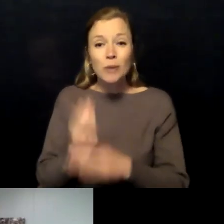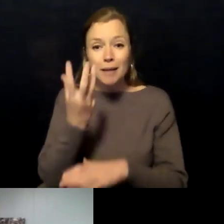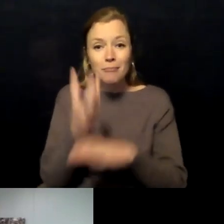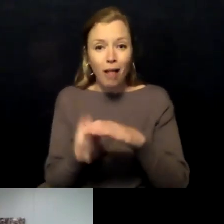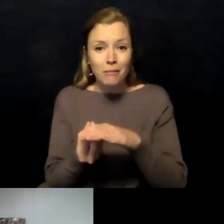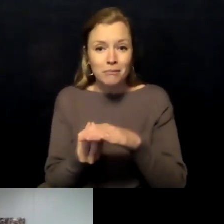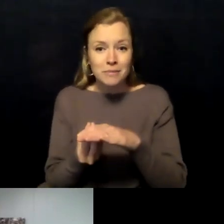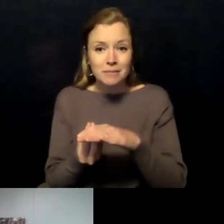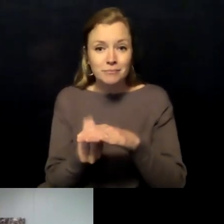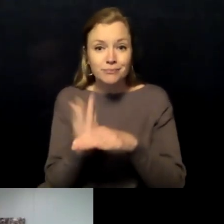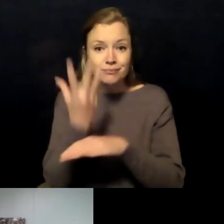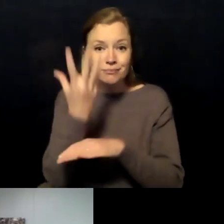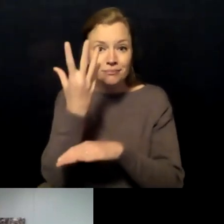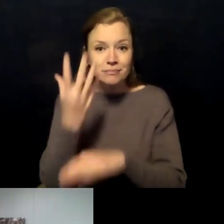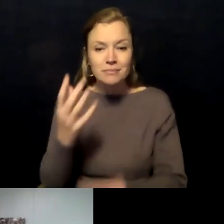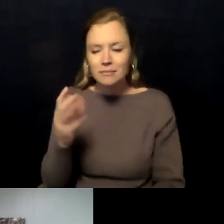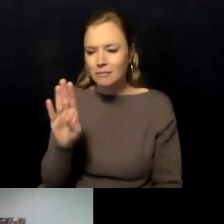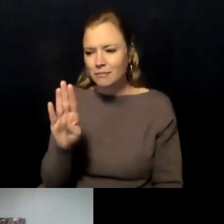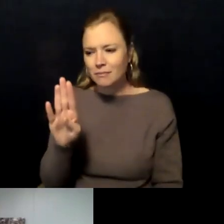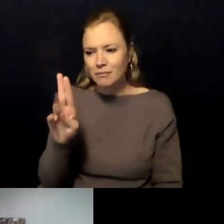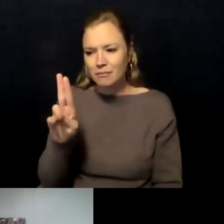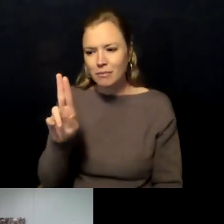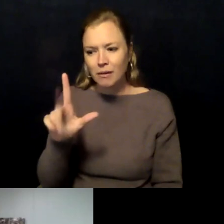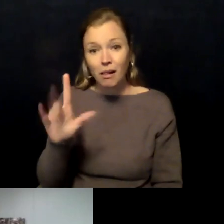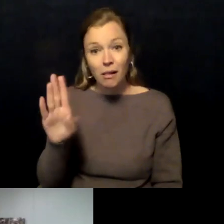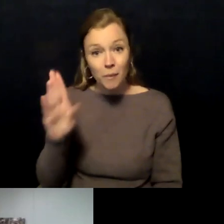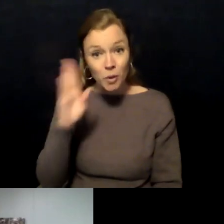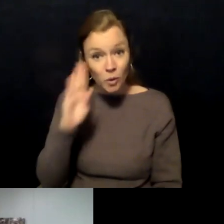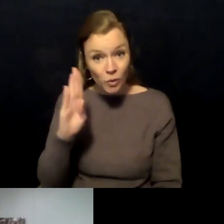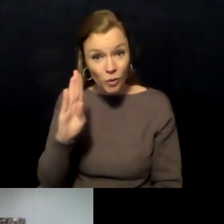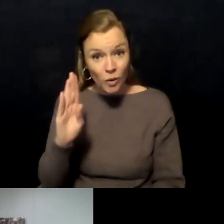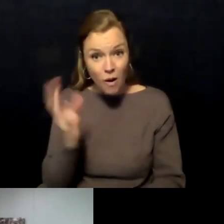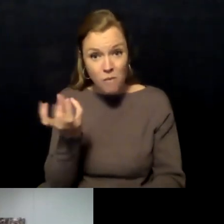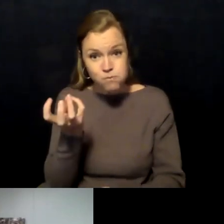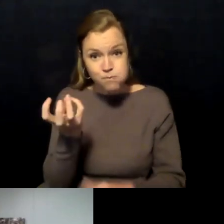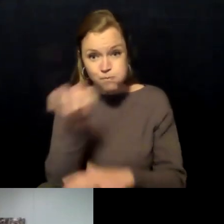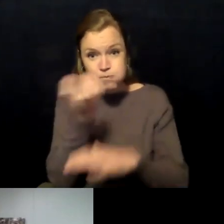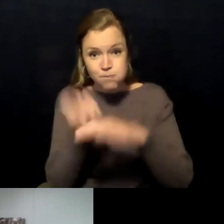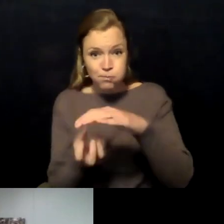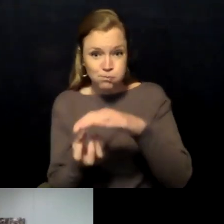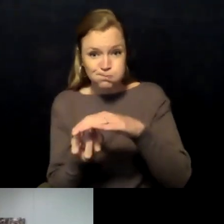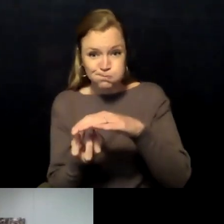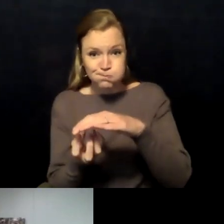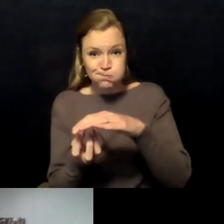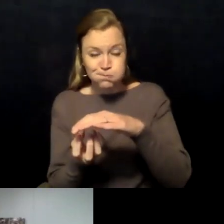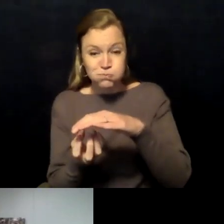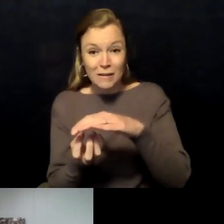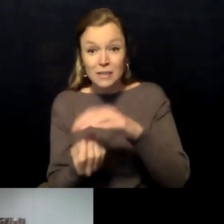a cold winter, and all of a sudden you see this daffodil pop up,